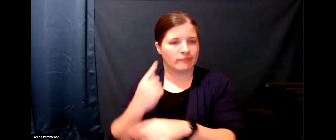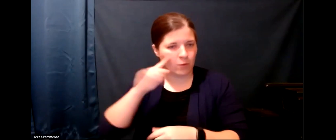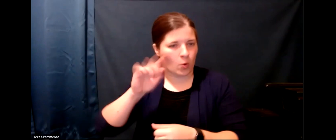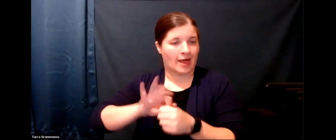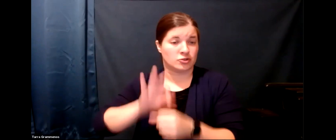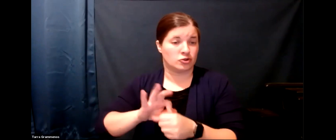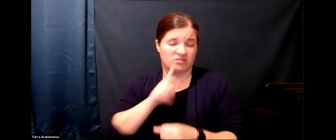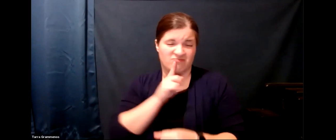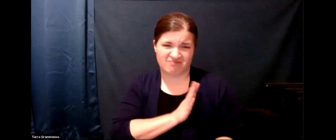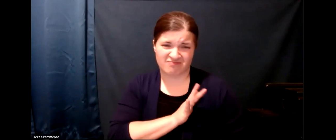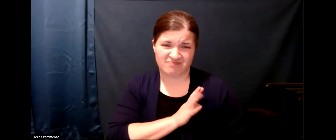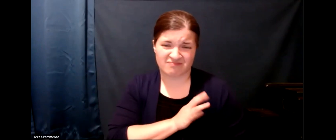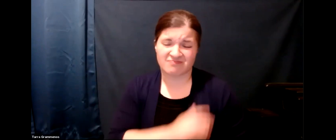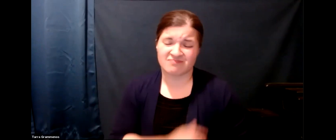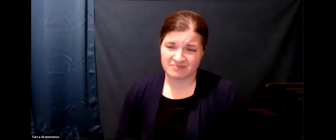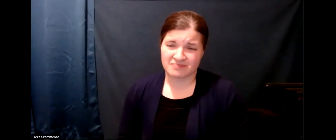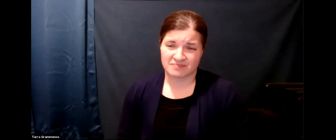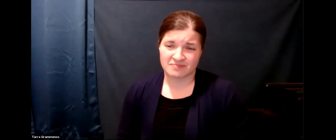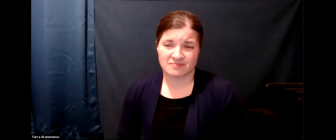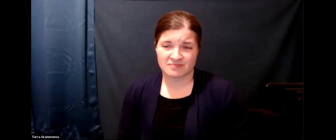Jer: Thank you.